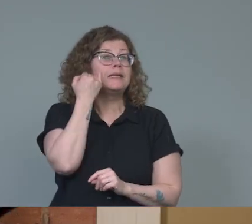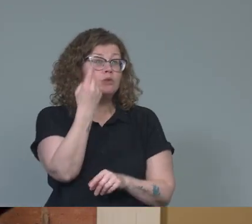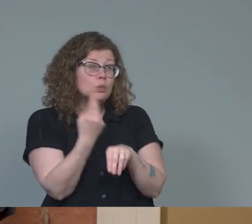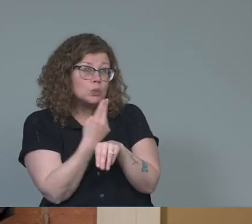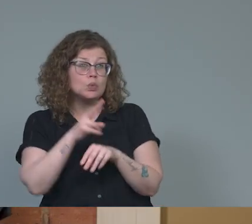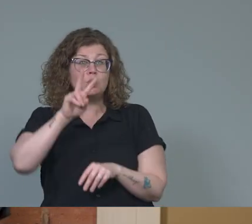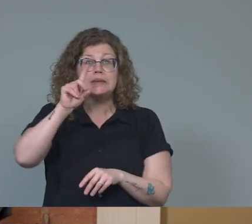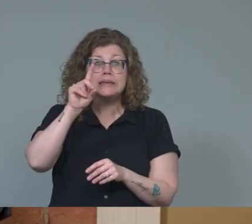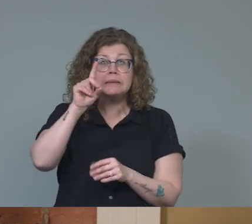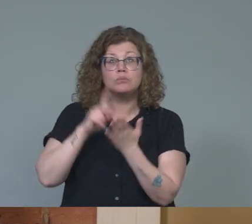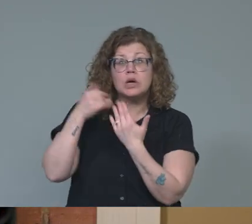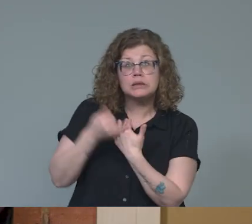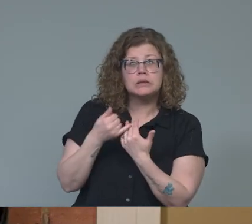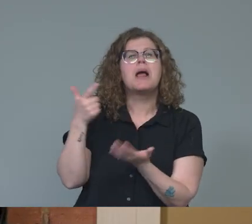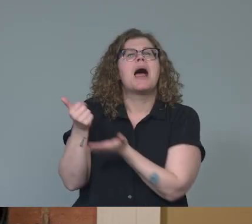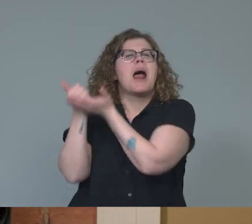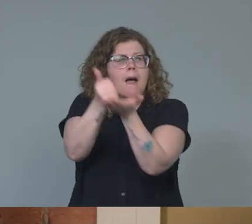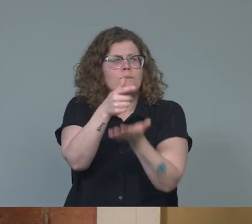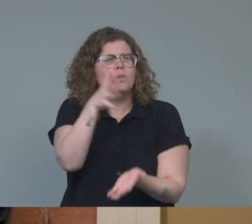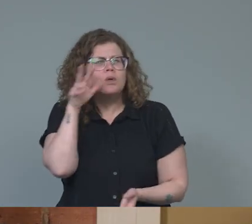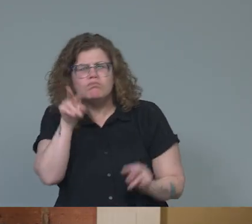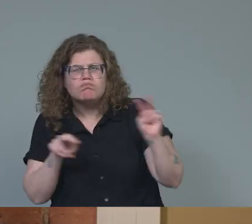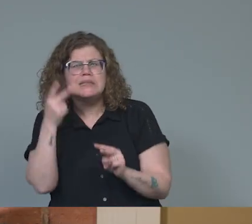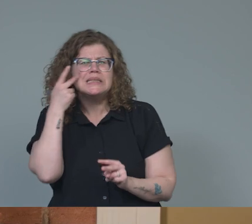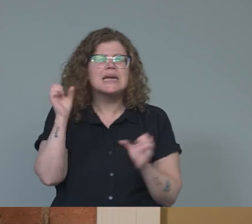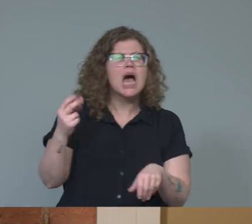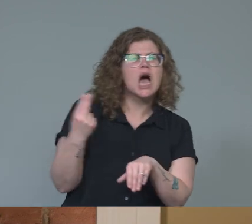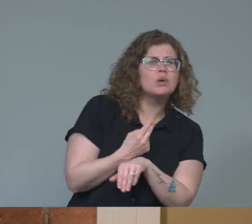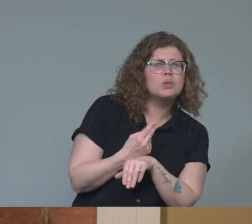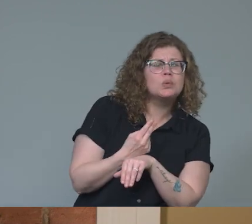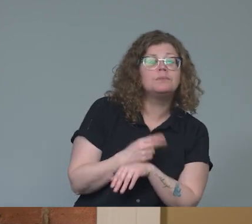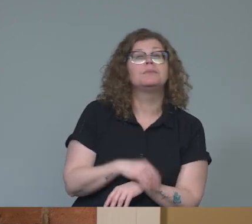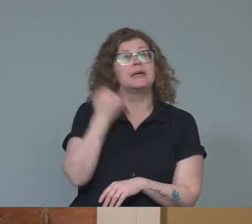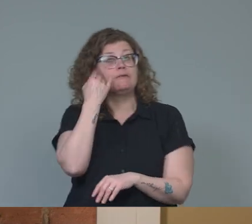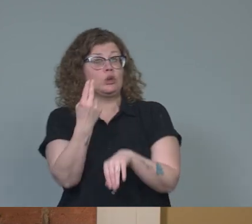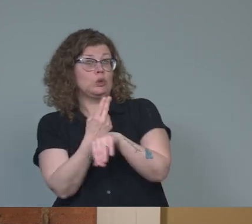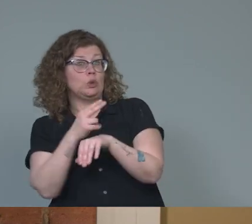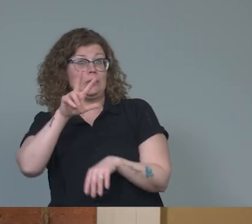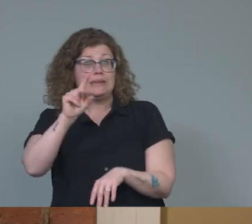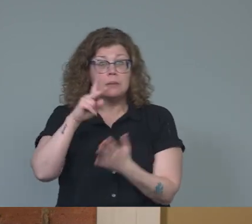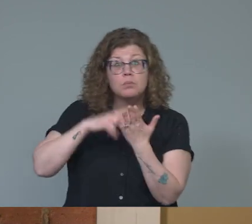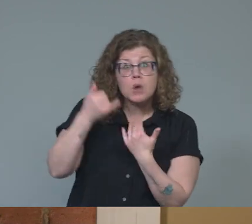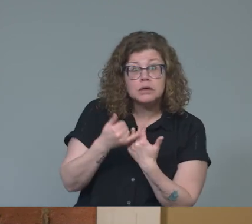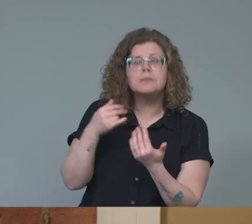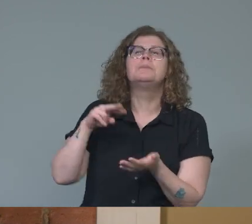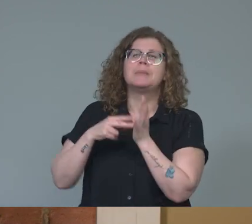for the end from the beginning. You want to ensure that the artwork lasts as long as possible,